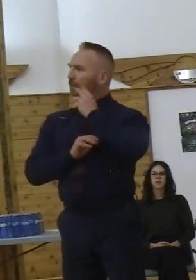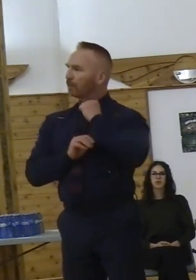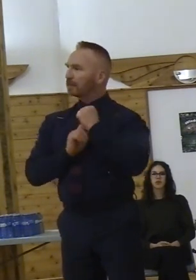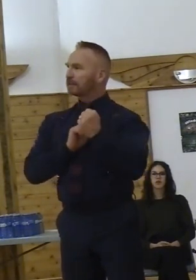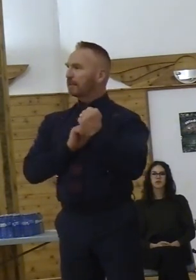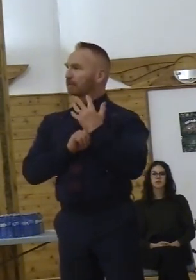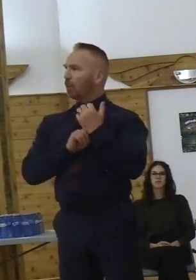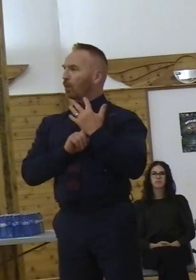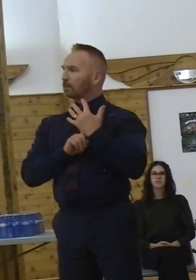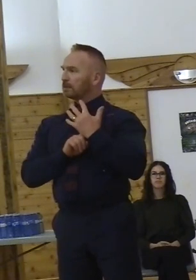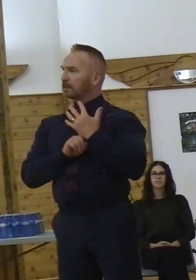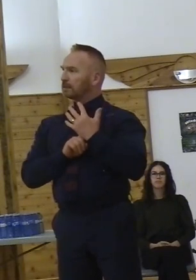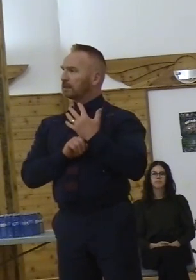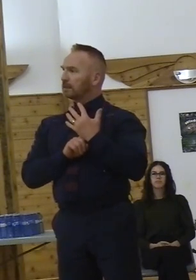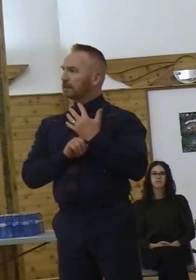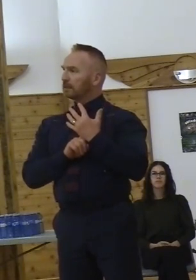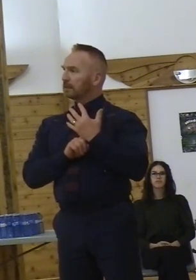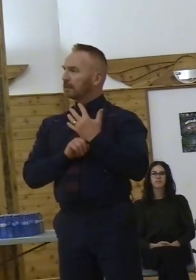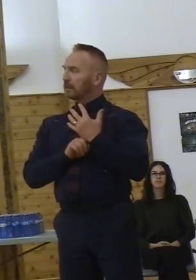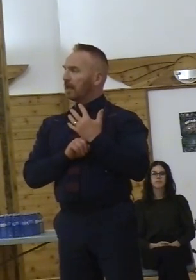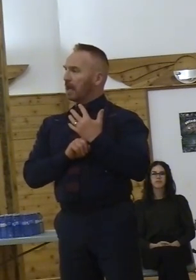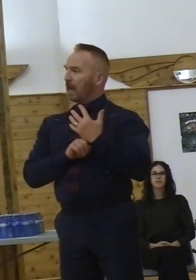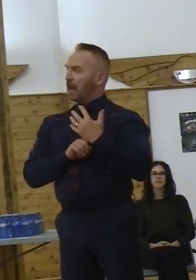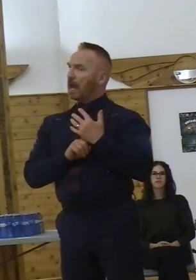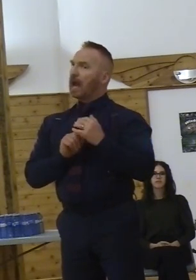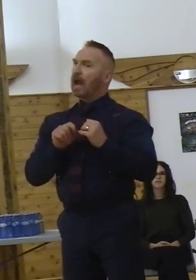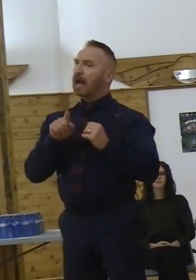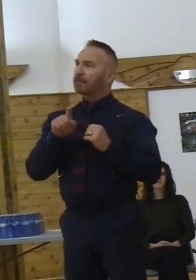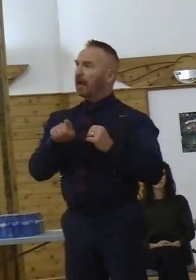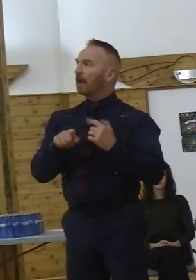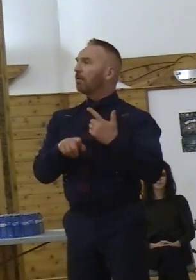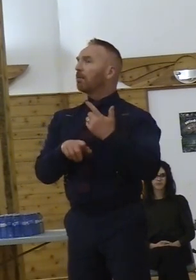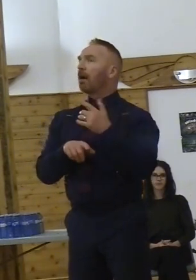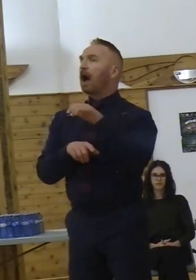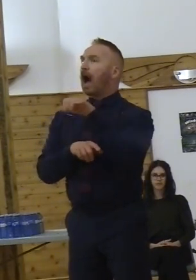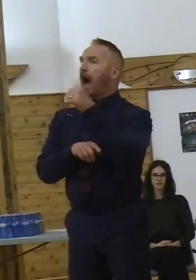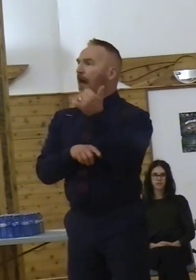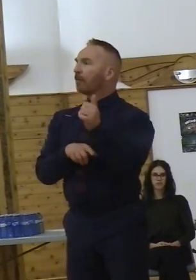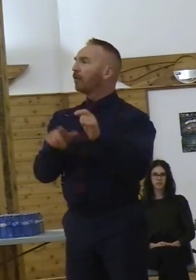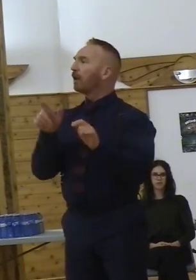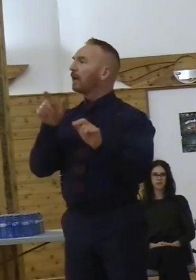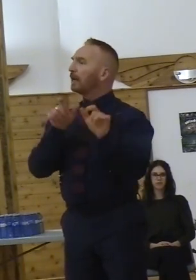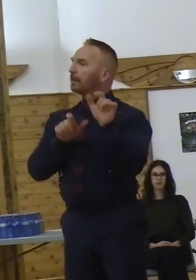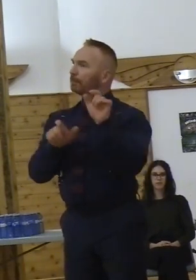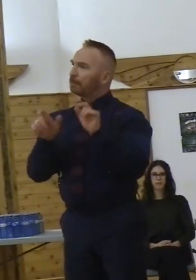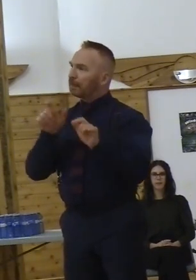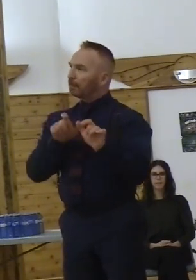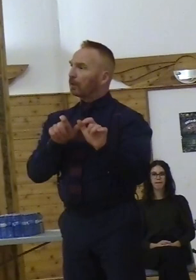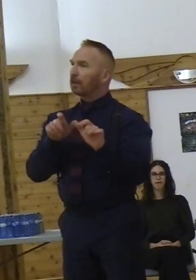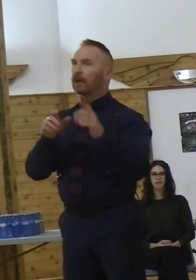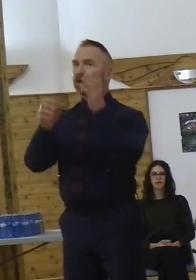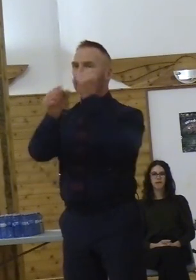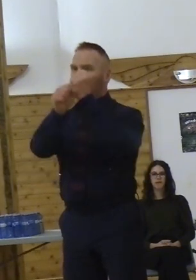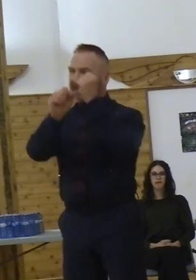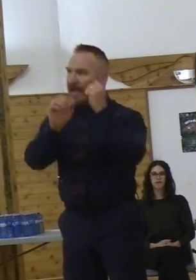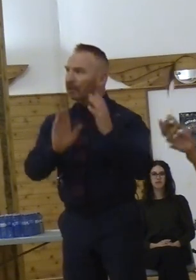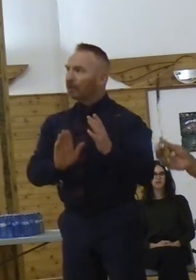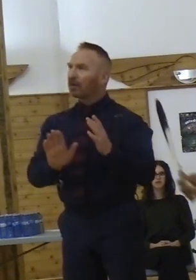It's going to be a business, how anybody wants to seek freedom.